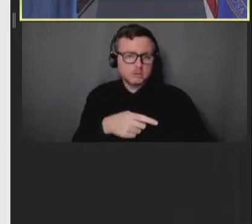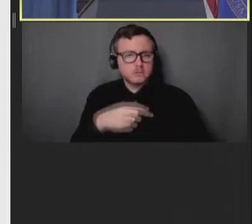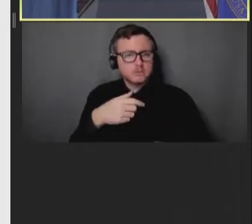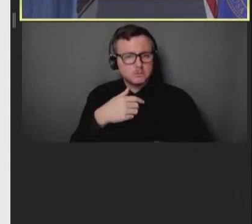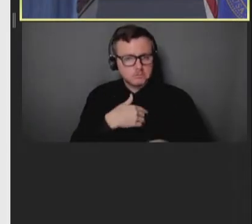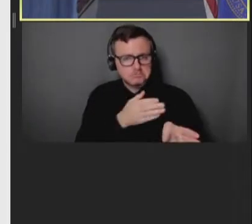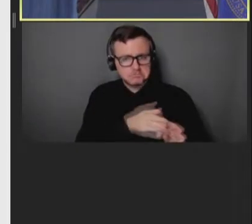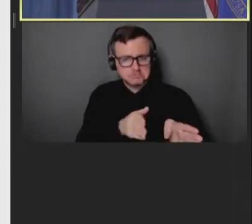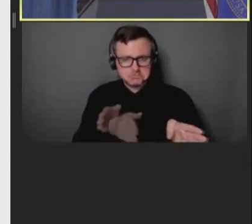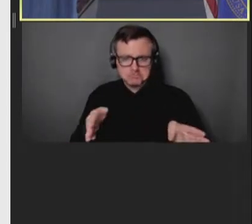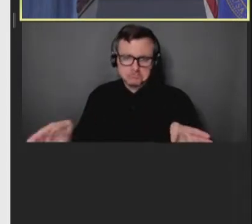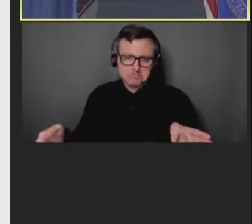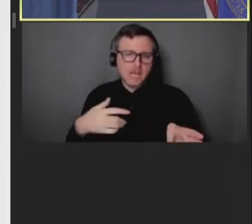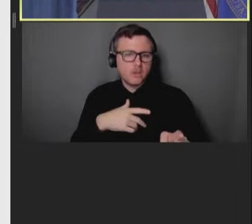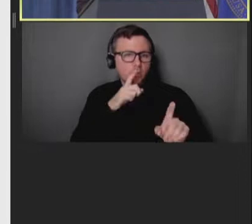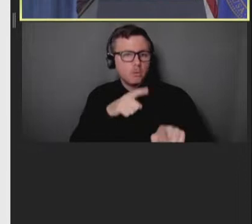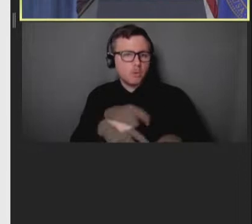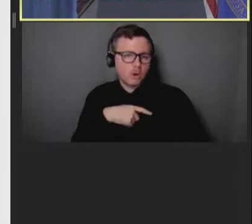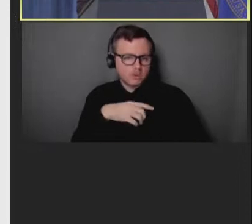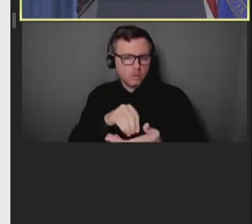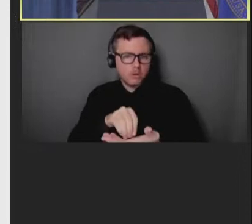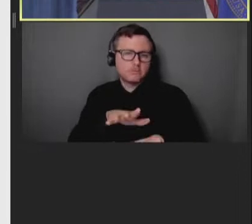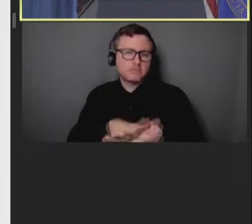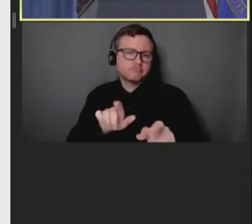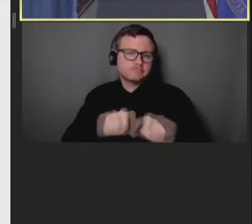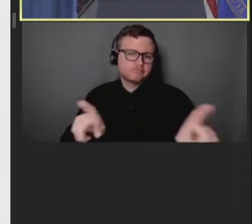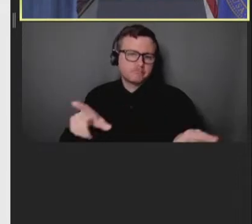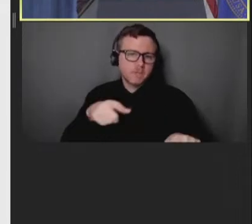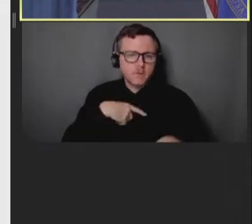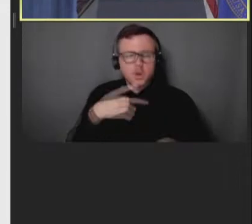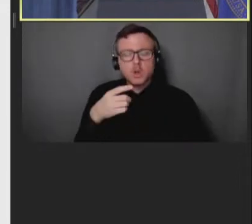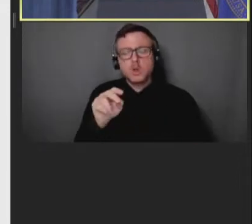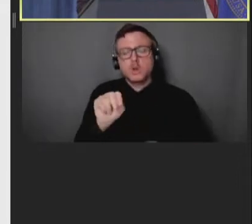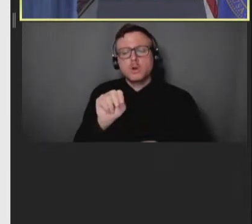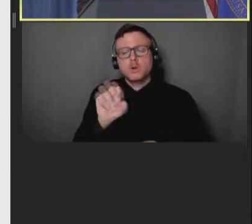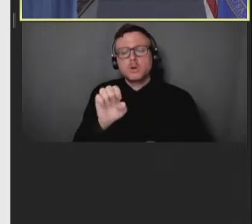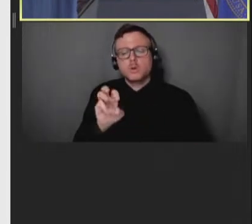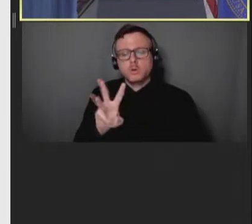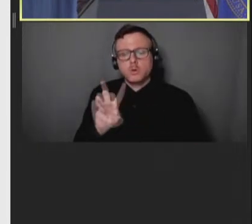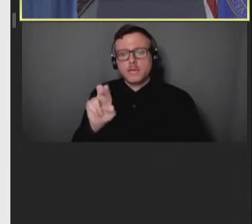enrolled eight additional groups looking at Novavax, looking at the Moderna 50 microgram